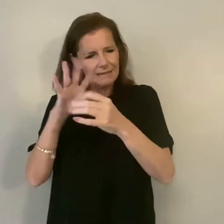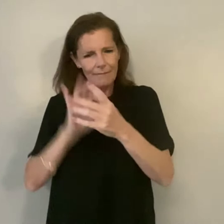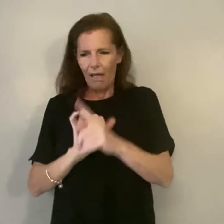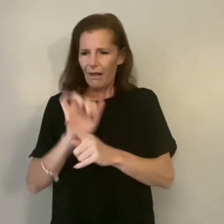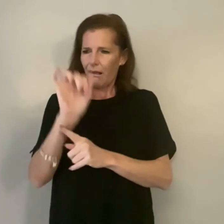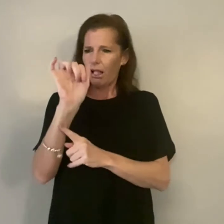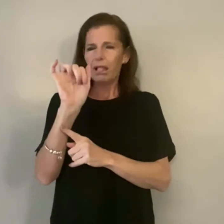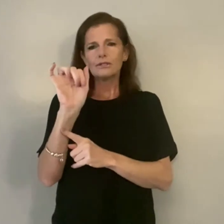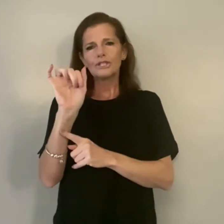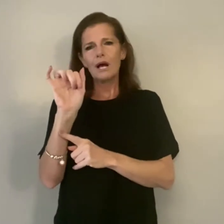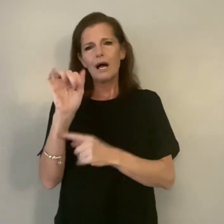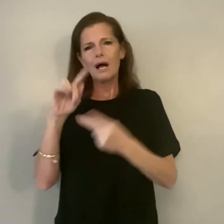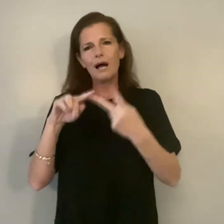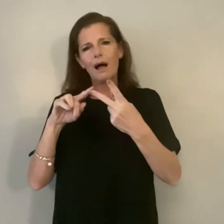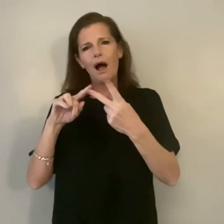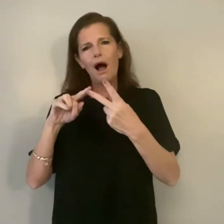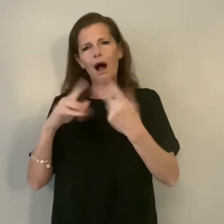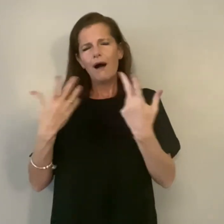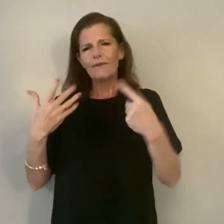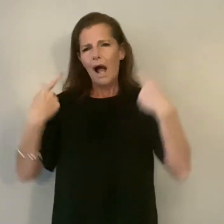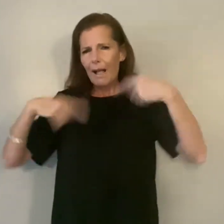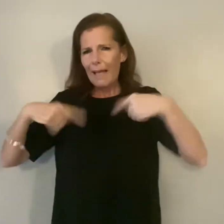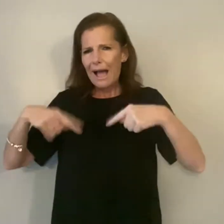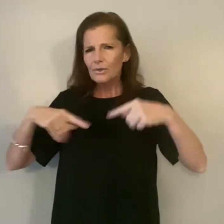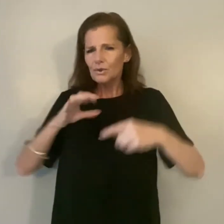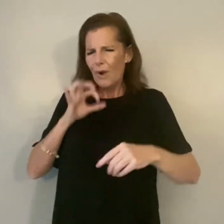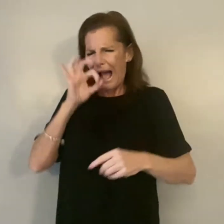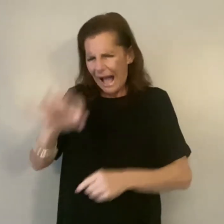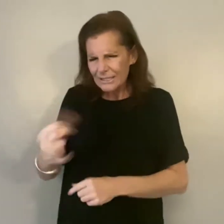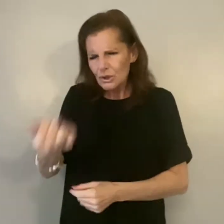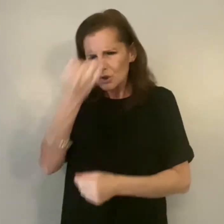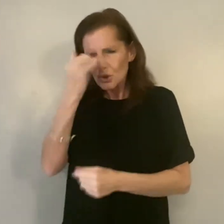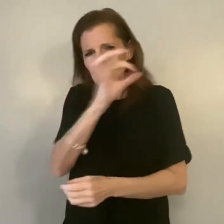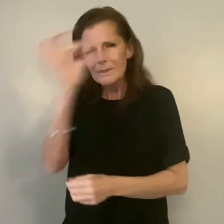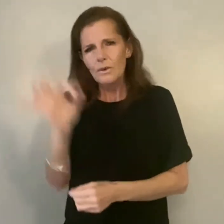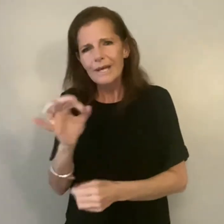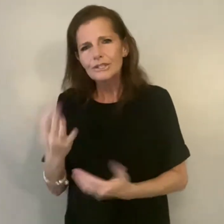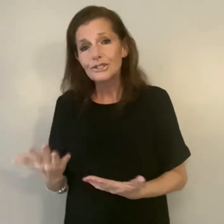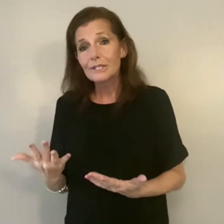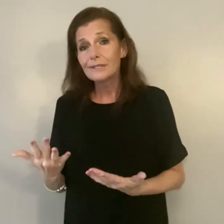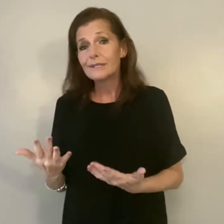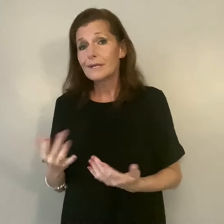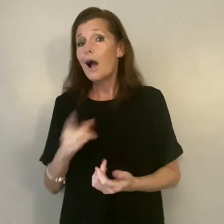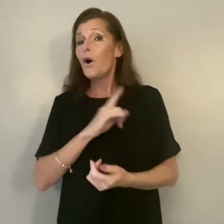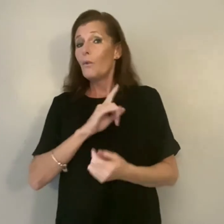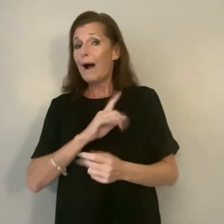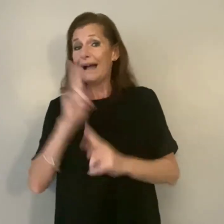the culture of always being able to ask the stupid question. And again, that's something that I've seen